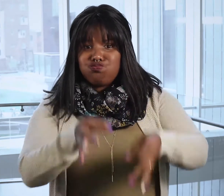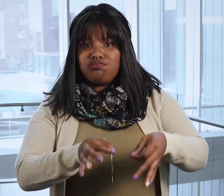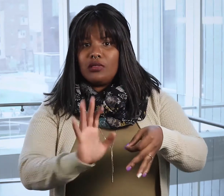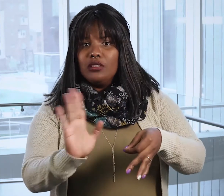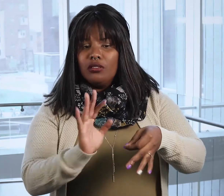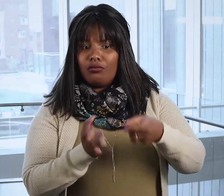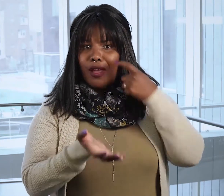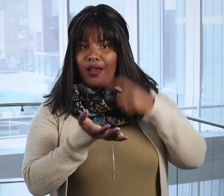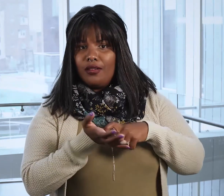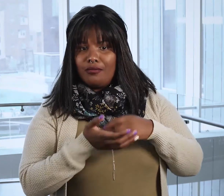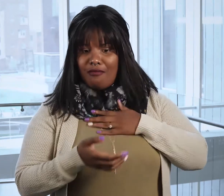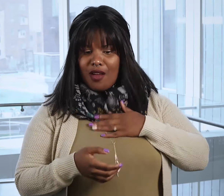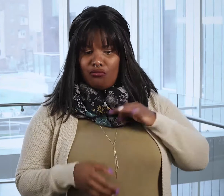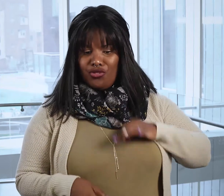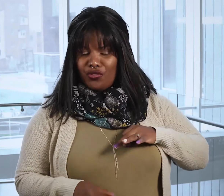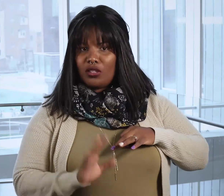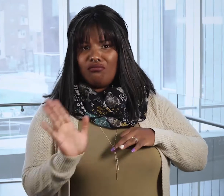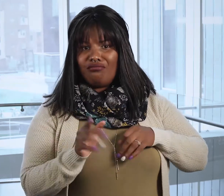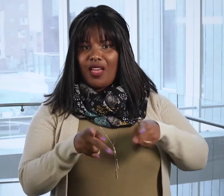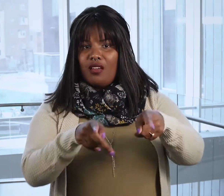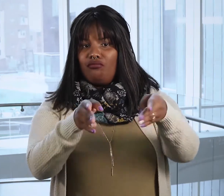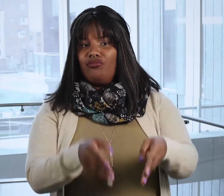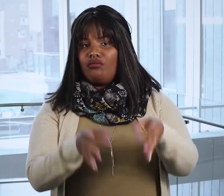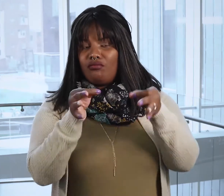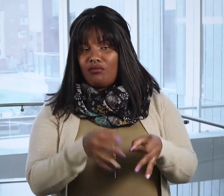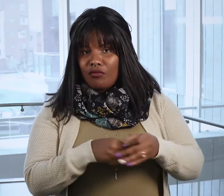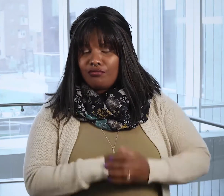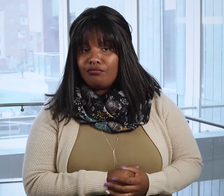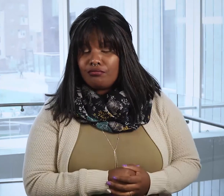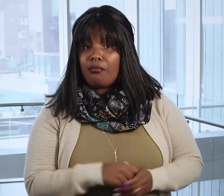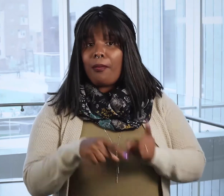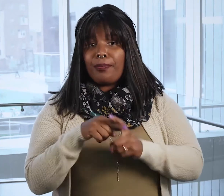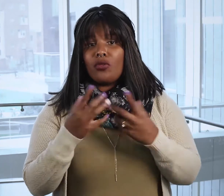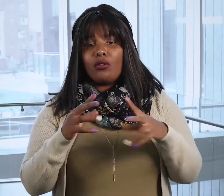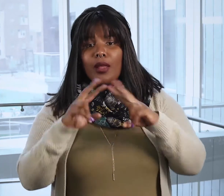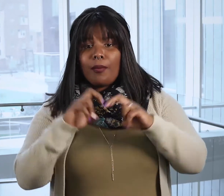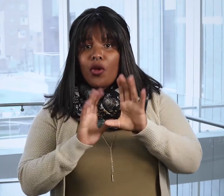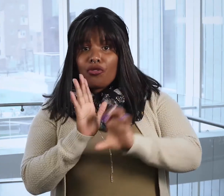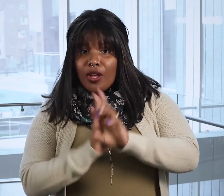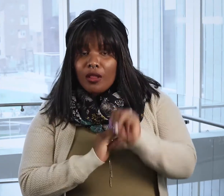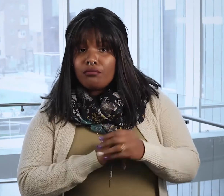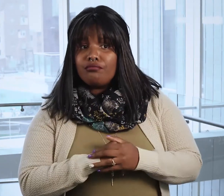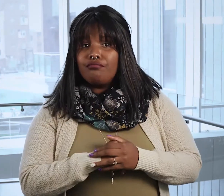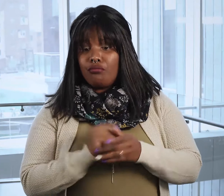I need to recognize my privilege and allow that person to be autonomous. When assessing your curriculum,